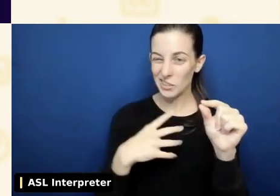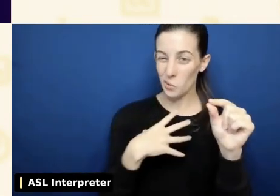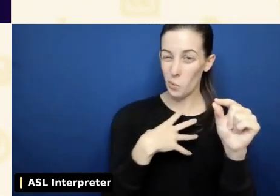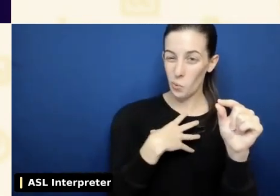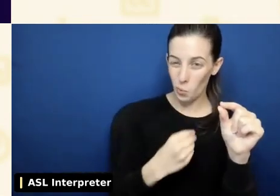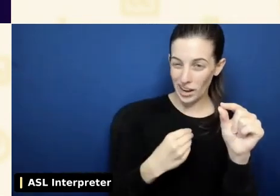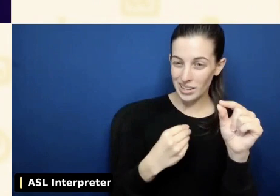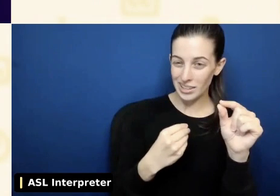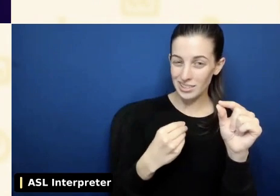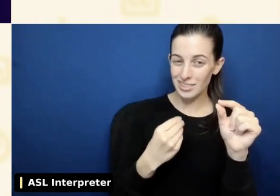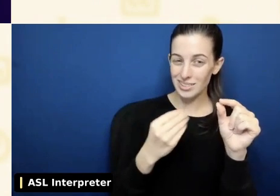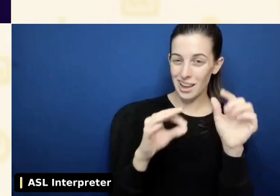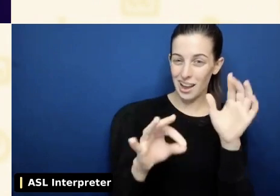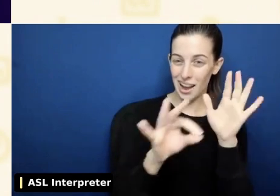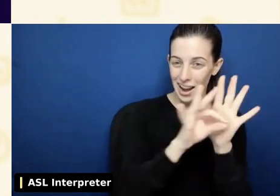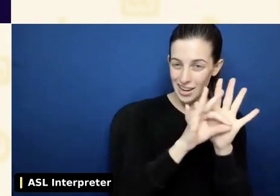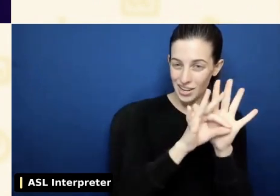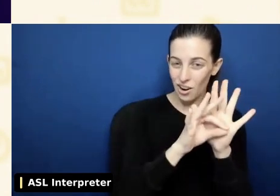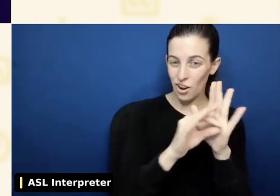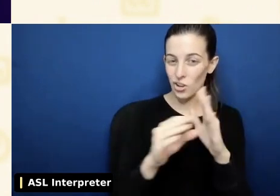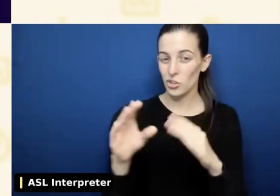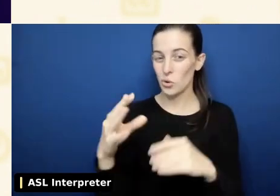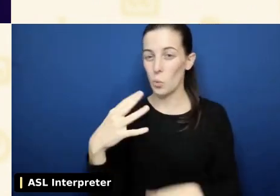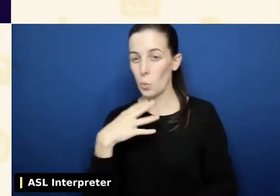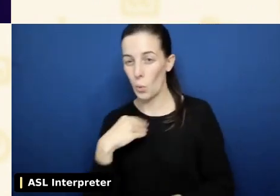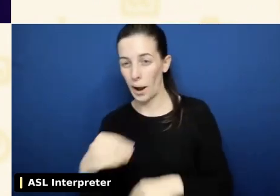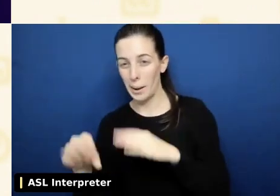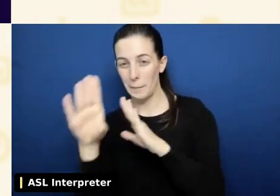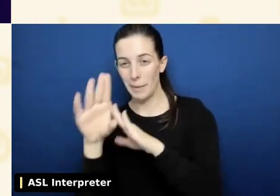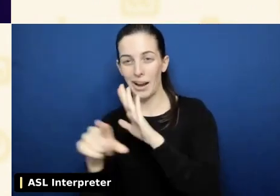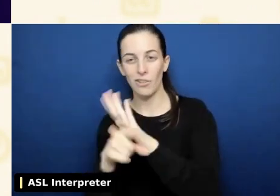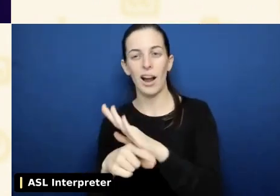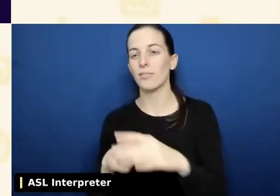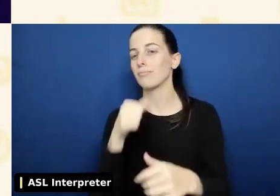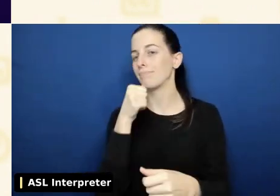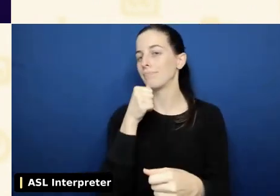So this is one way that I can help find things if they're not visible.